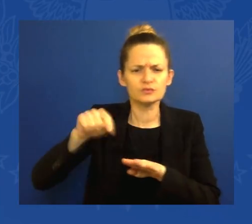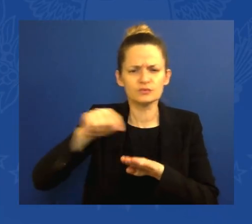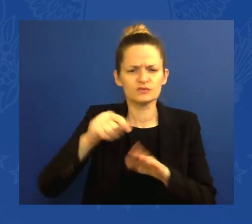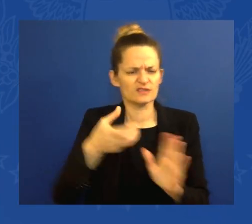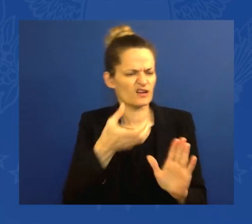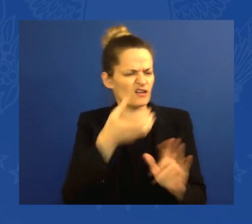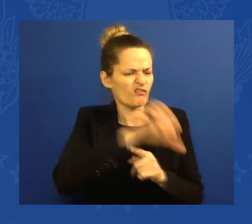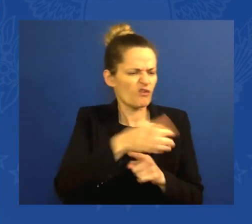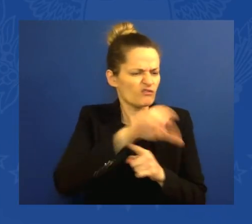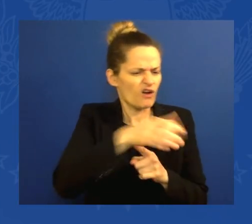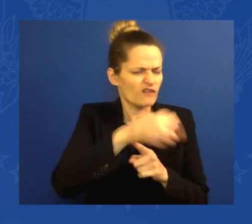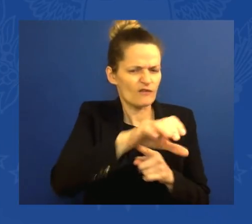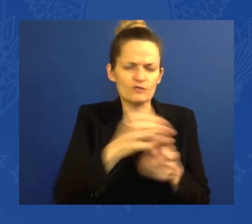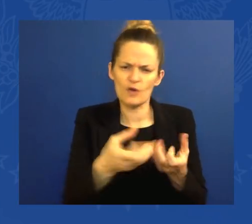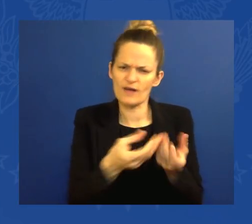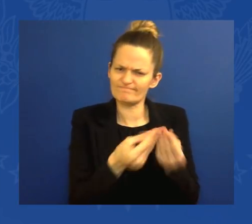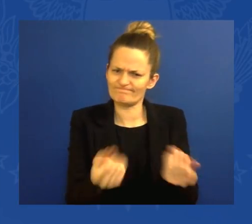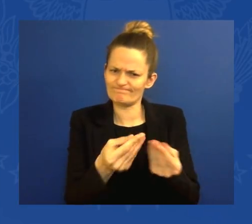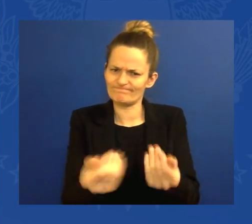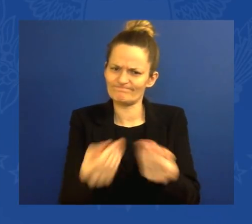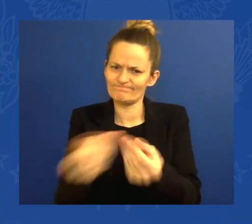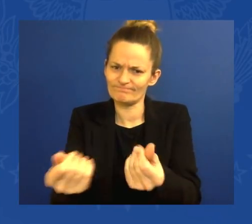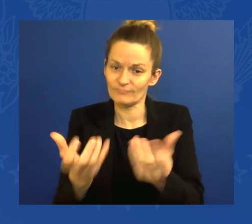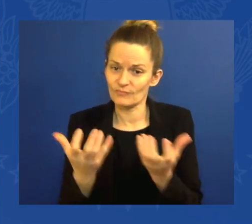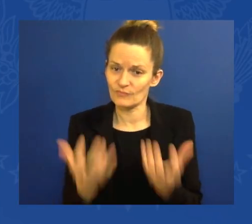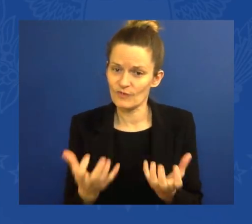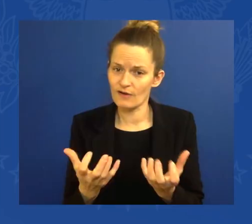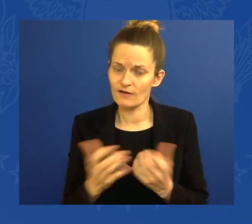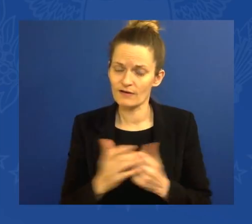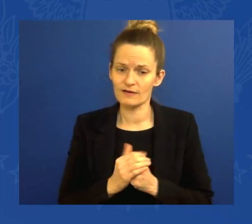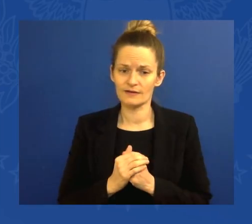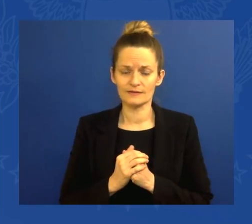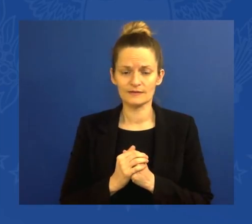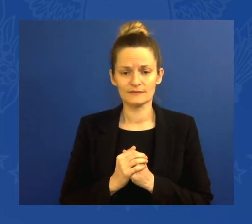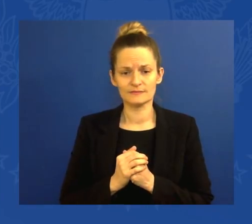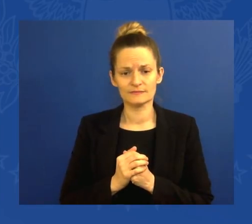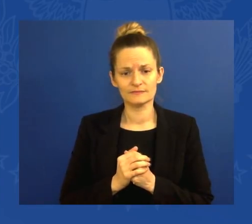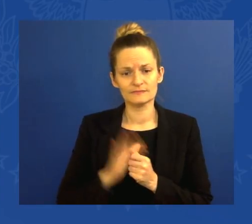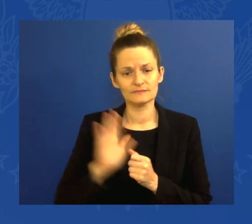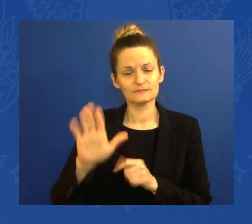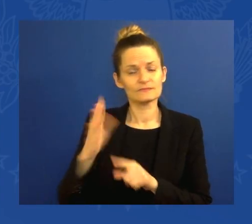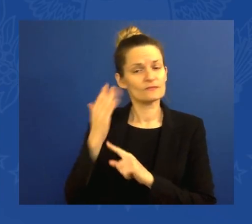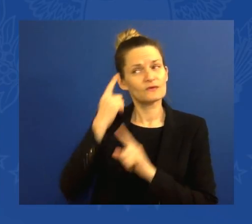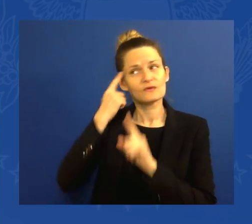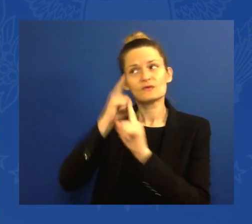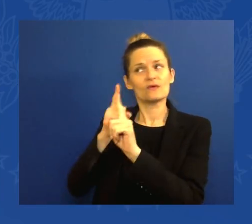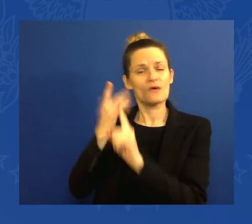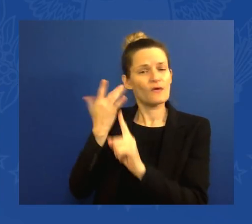And we will do that to also protect the rights of workers in cases of wage theft,